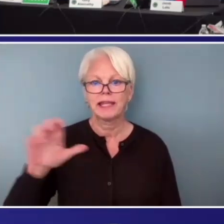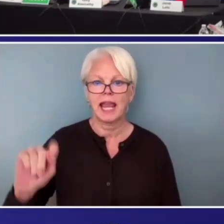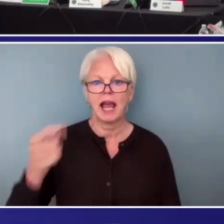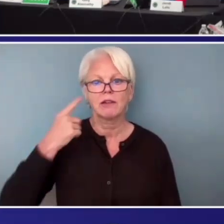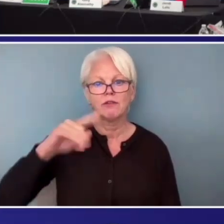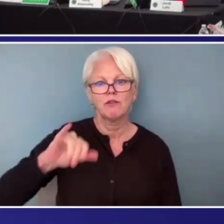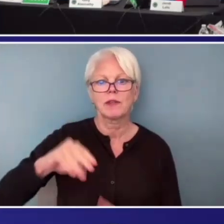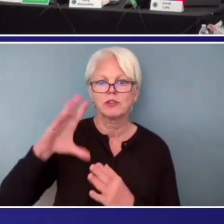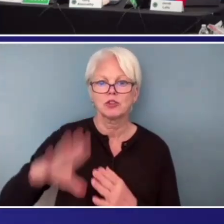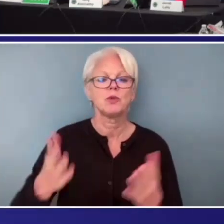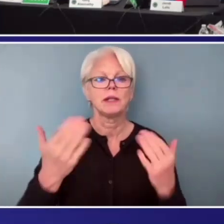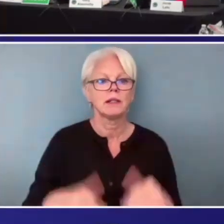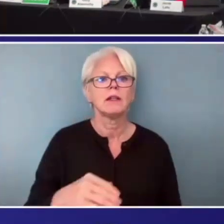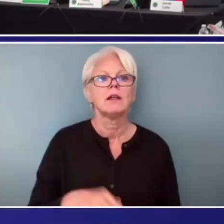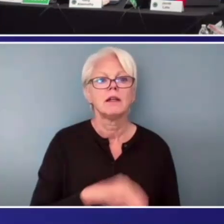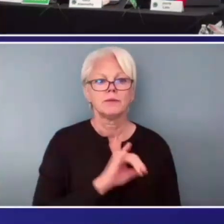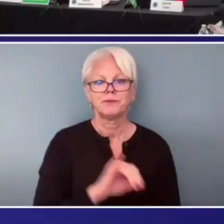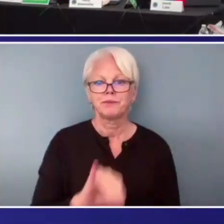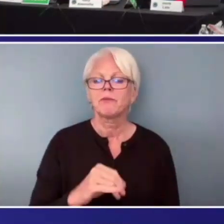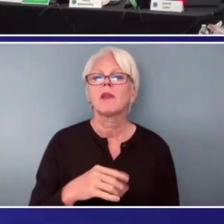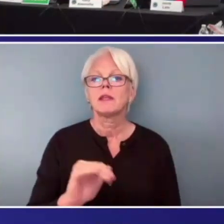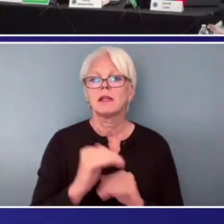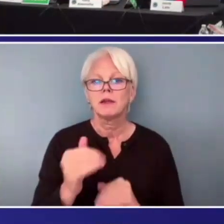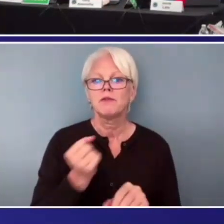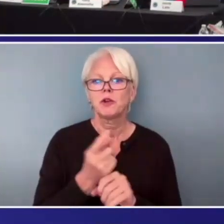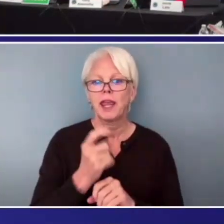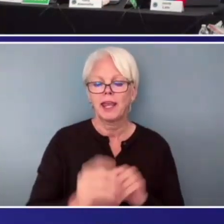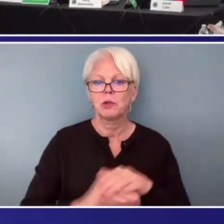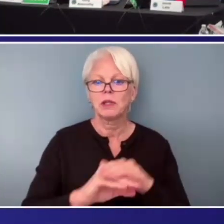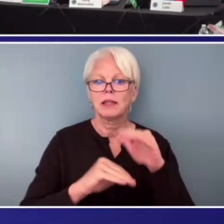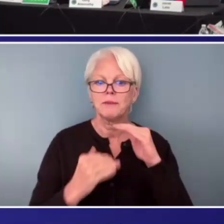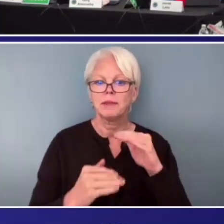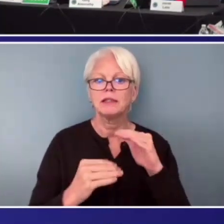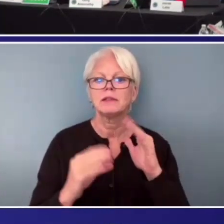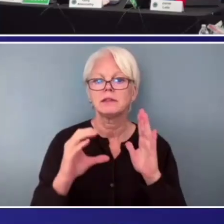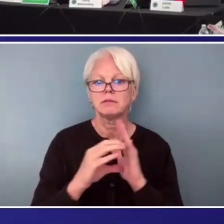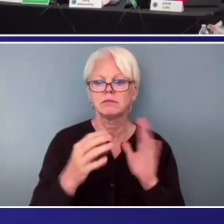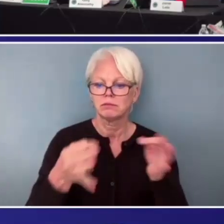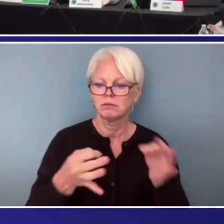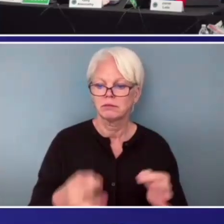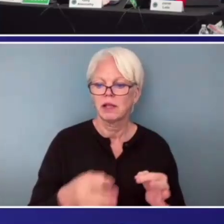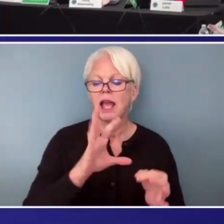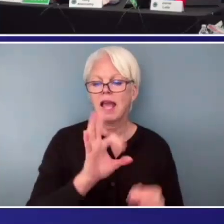Romanette two, the limitation for annual loan limits described in paragraph (f)(2) Romanette one of this section shall not be